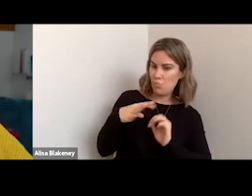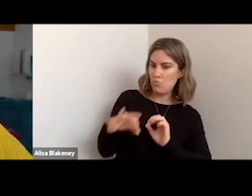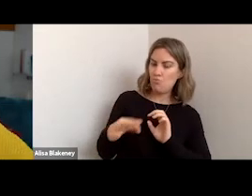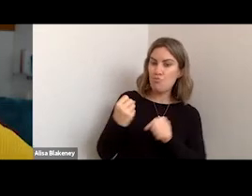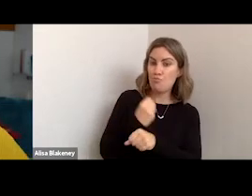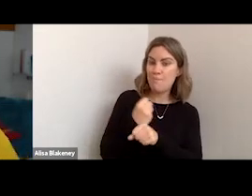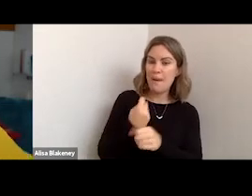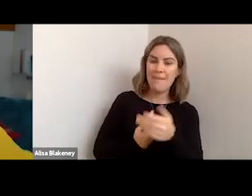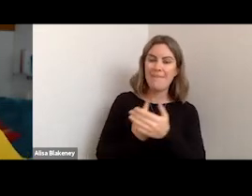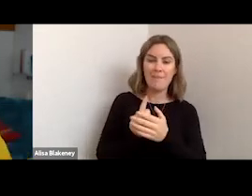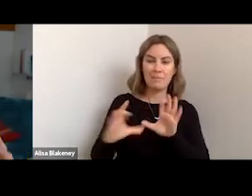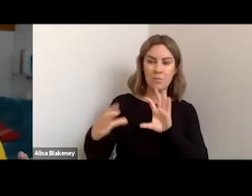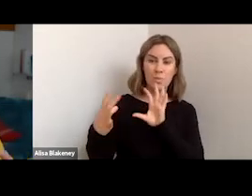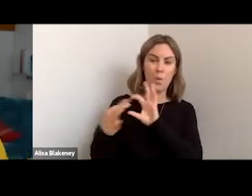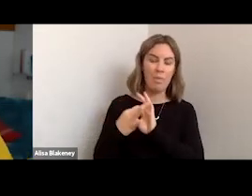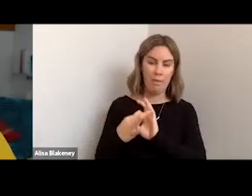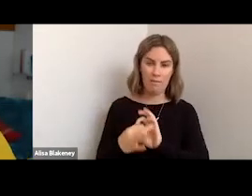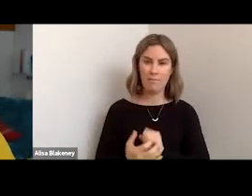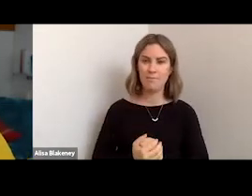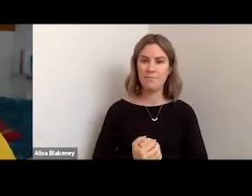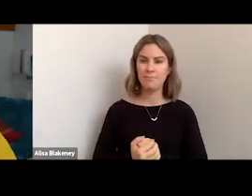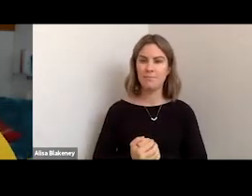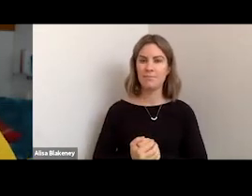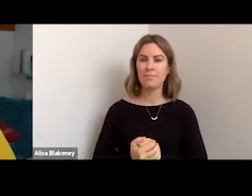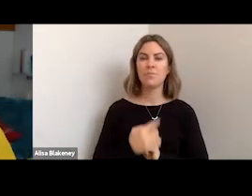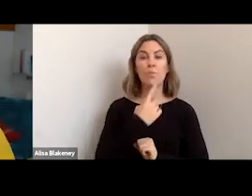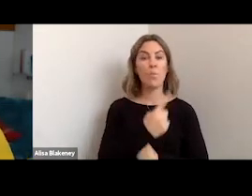your things. Something that there's been quite a bit shift in in the